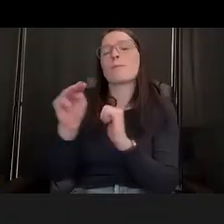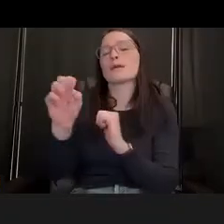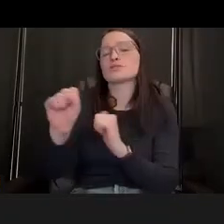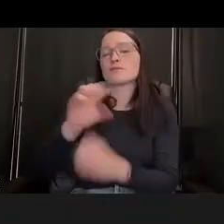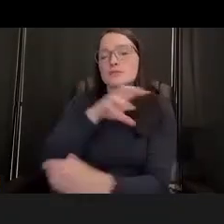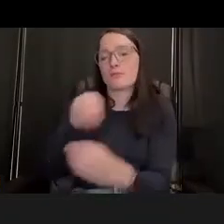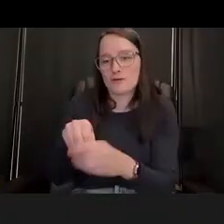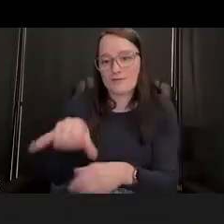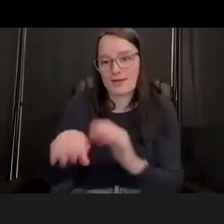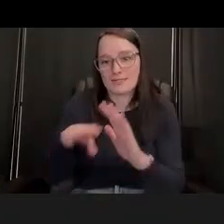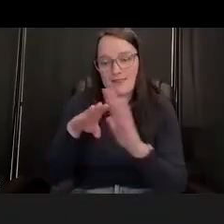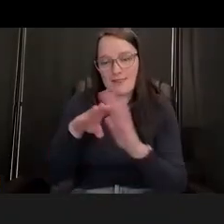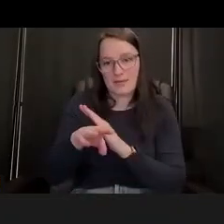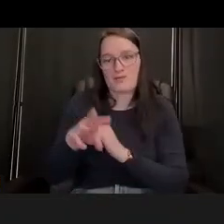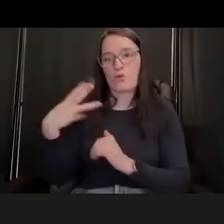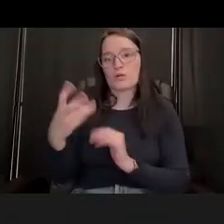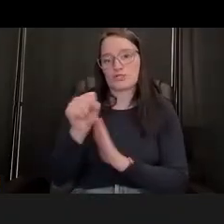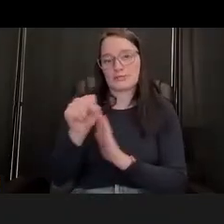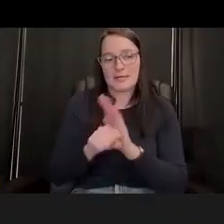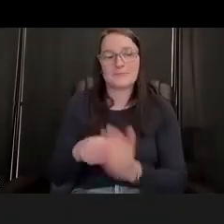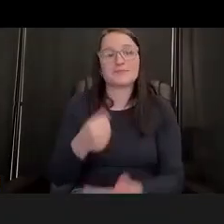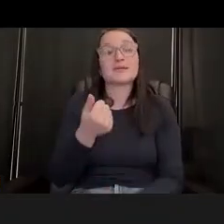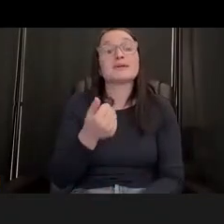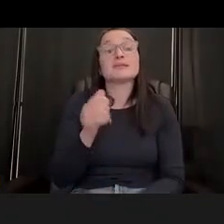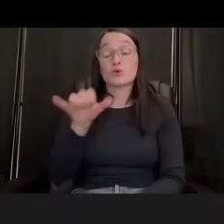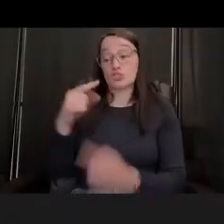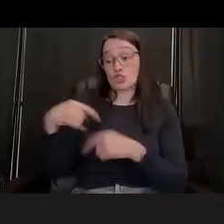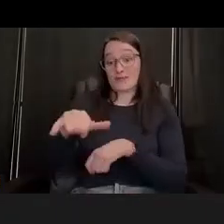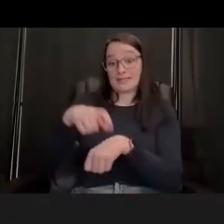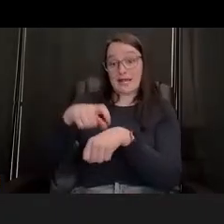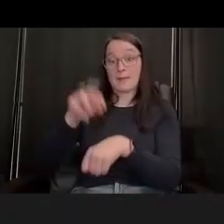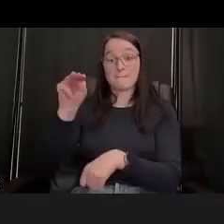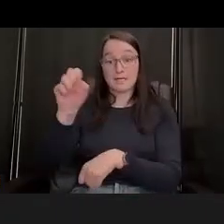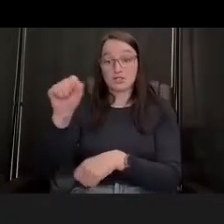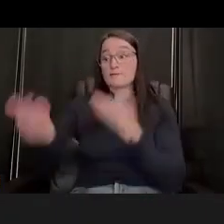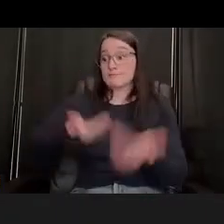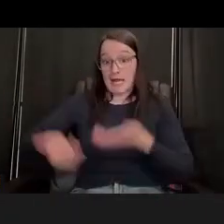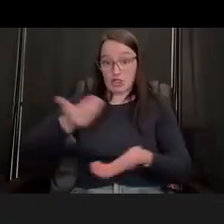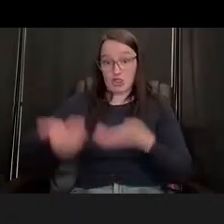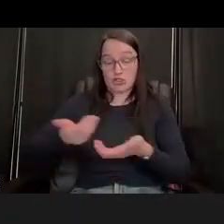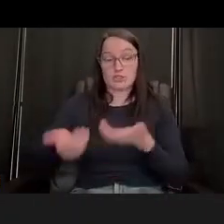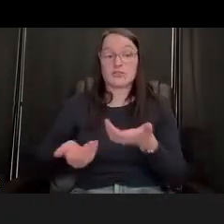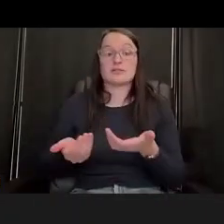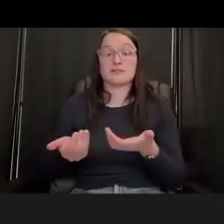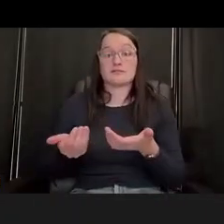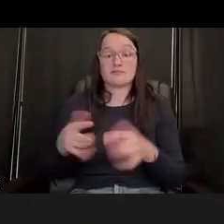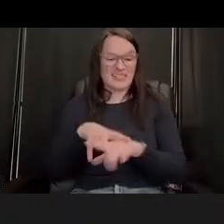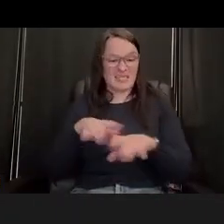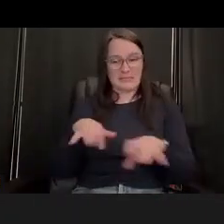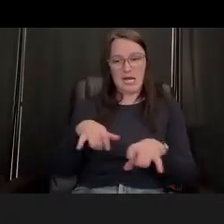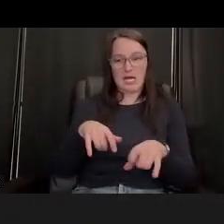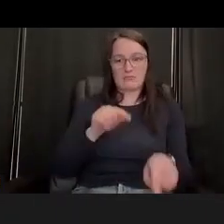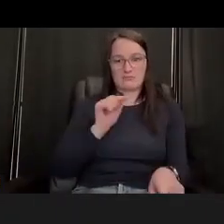the late 80s, early 90s, Microsoft began to hire. And at the same time, within that Seattle area um